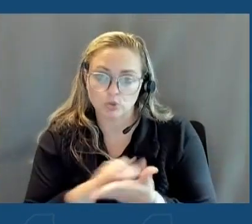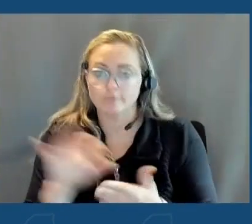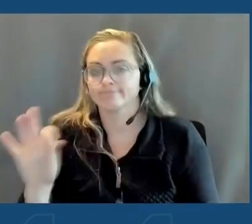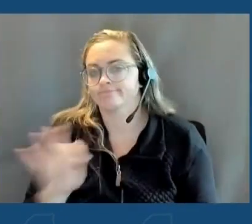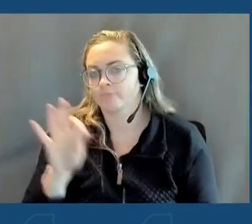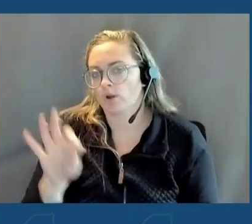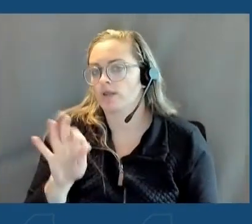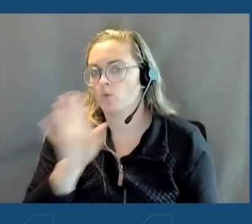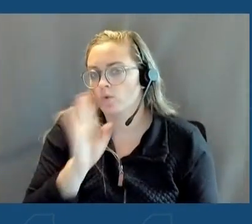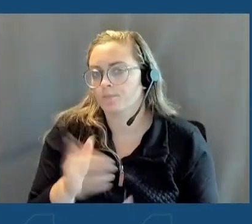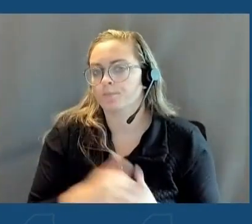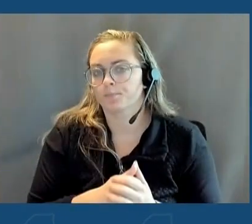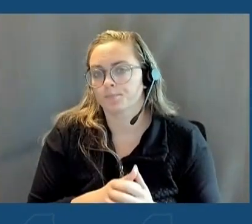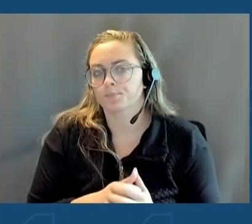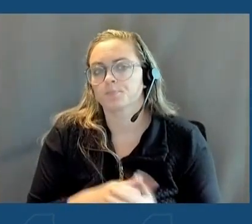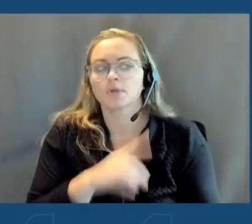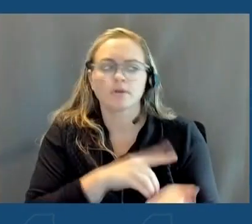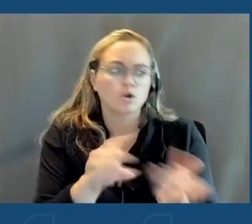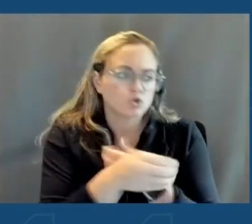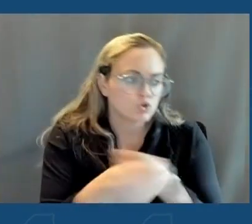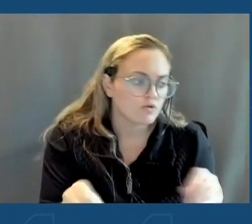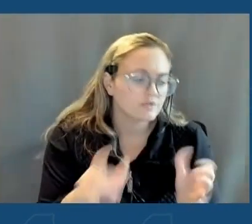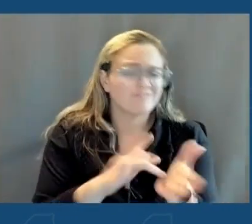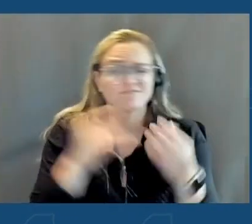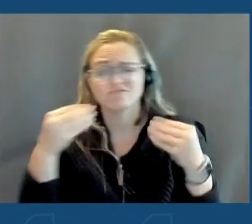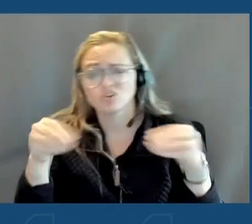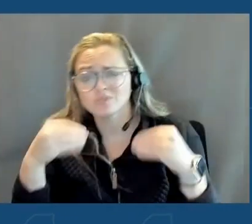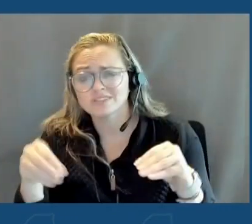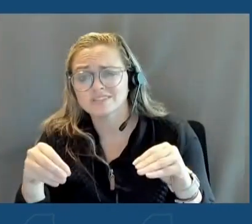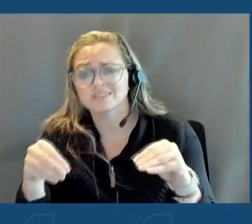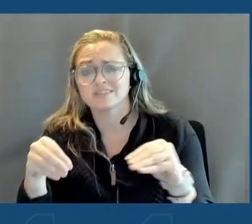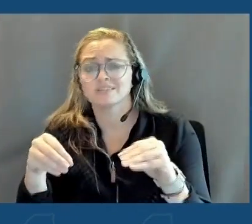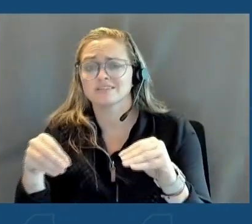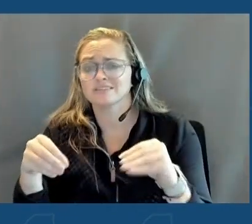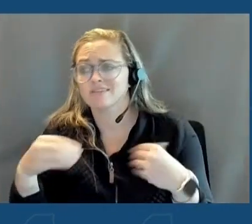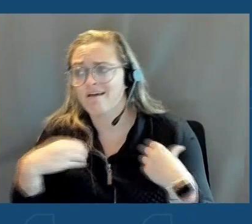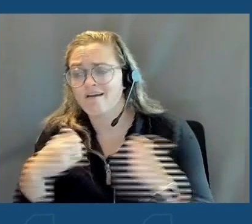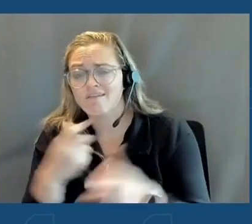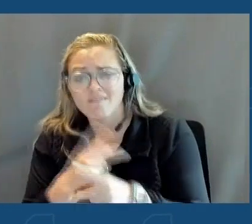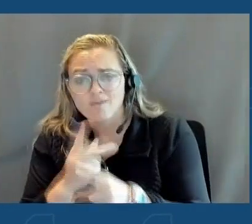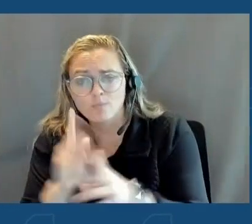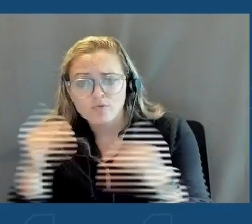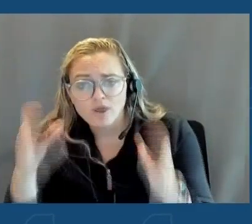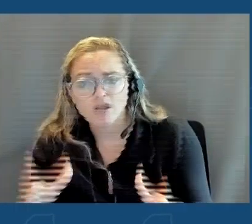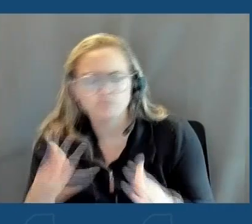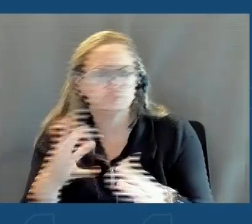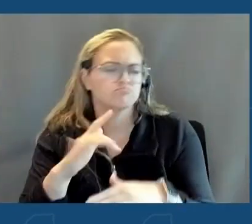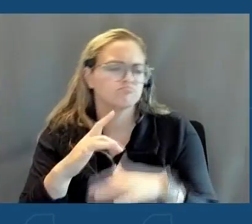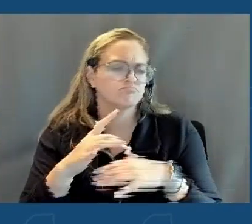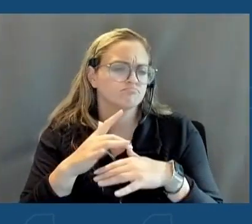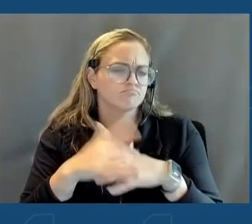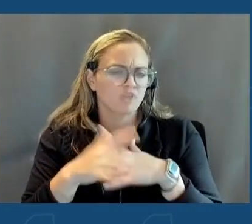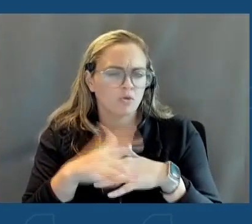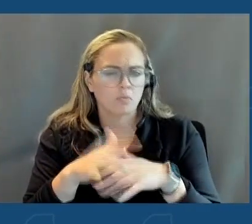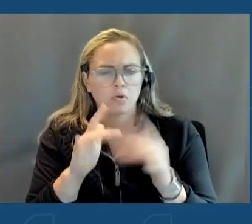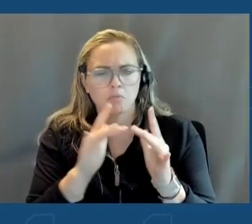SHOT. YOU ONLY NEED ONE, NO MORE DOUBLE DOSES, AND THEY WILL